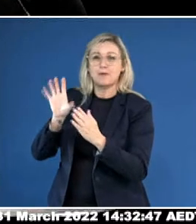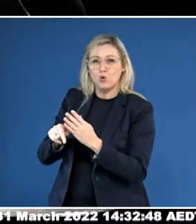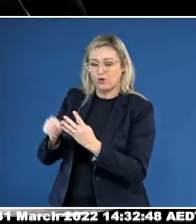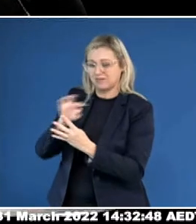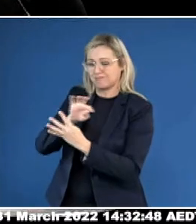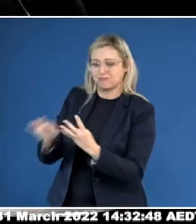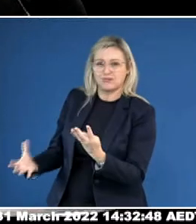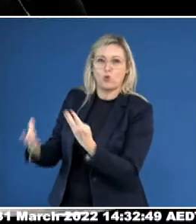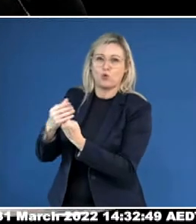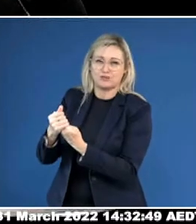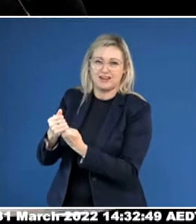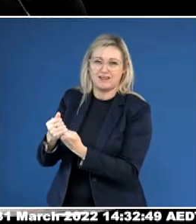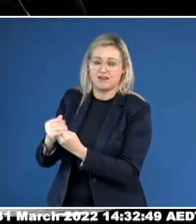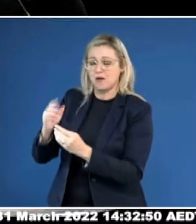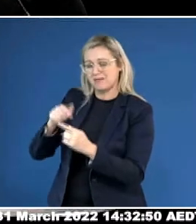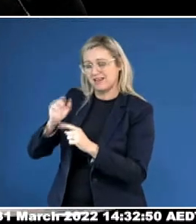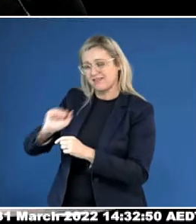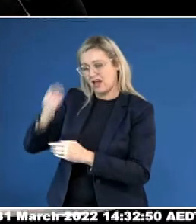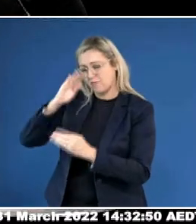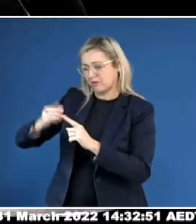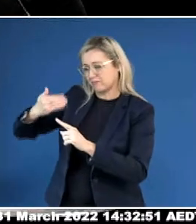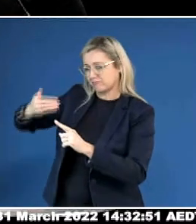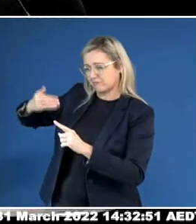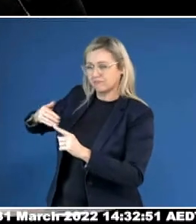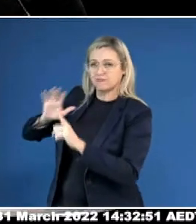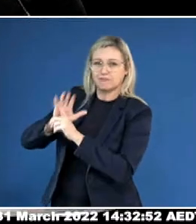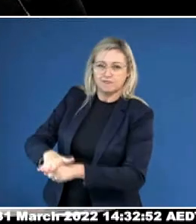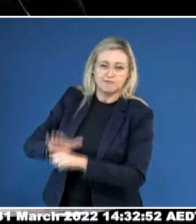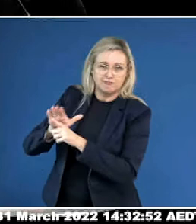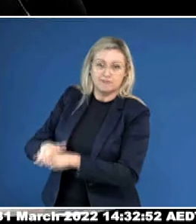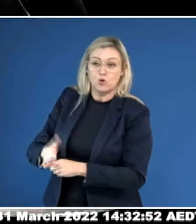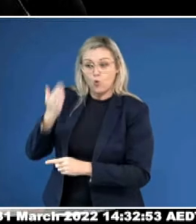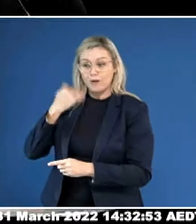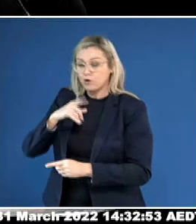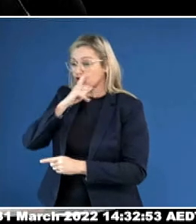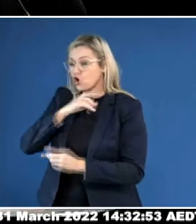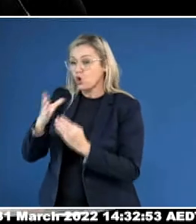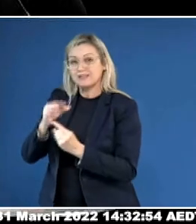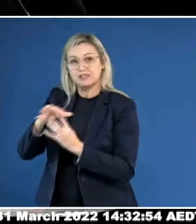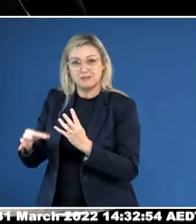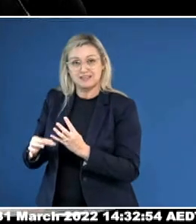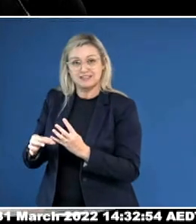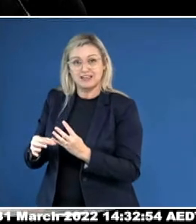oppression. And women and girls with disabilities deserve the right to address and